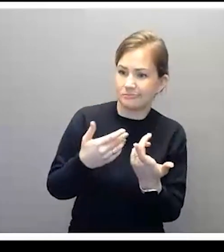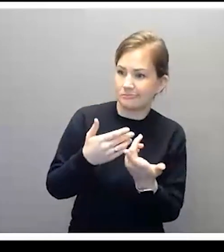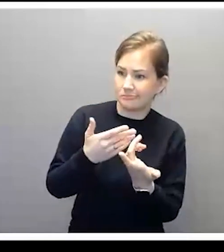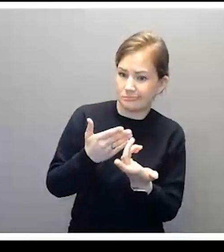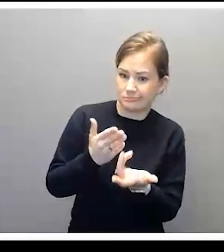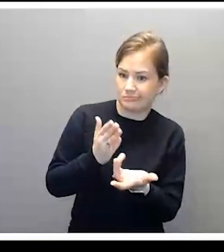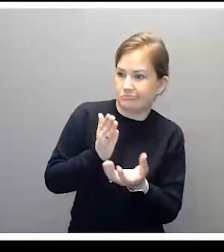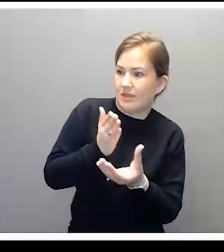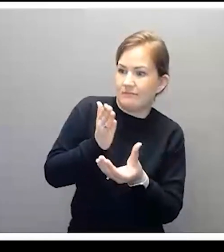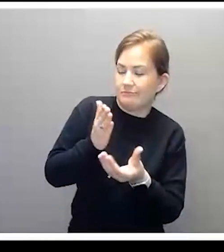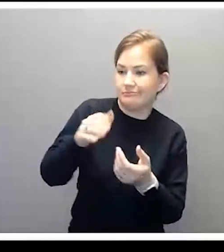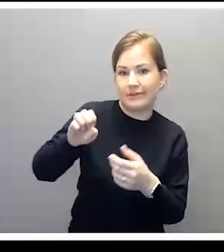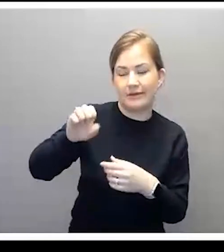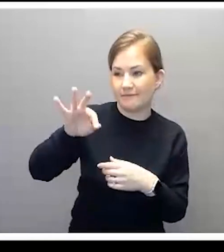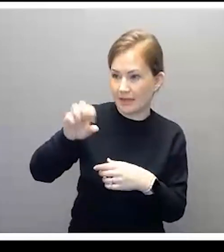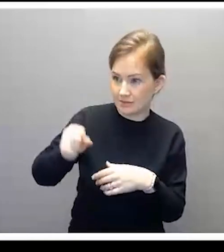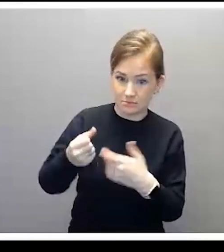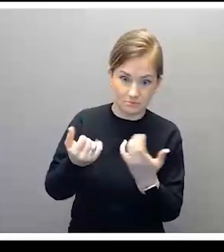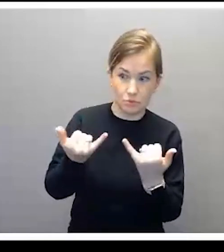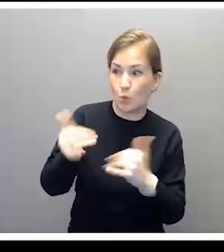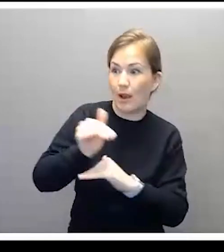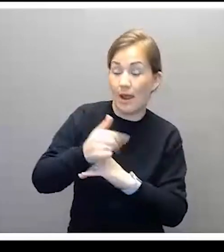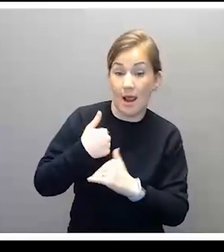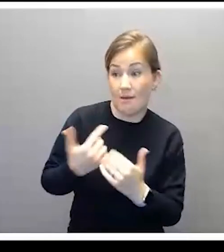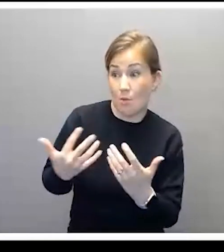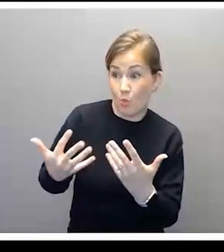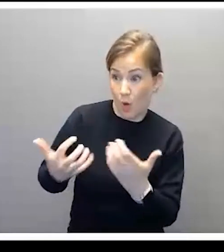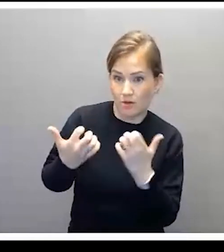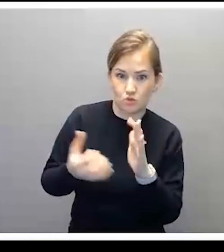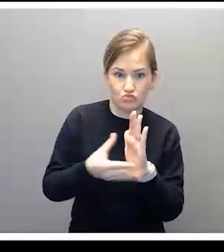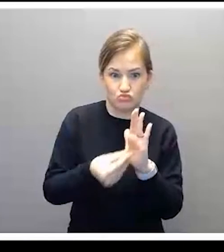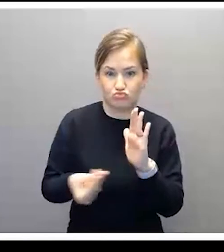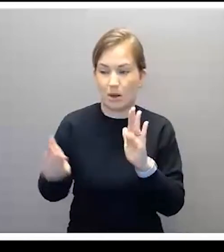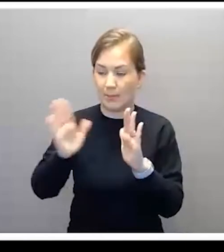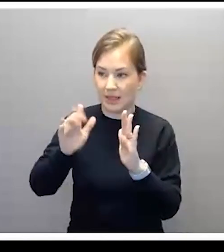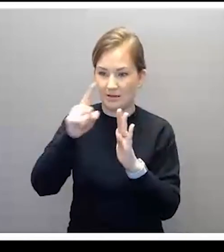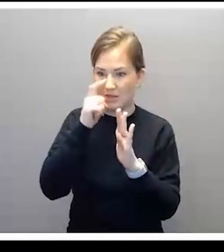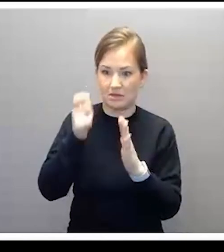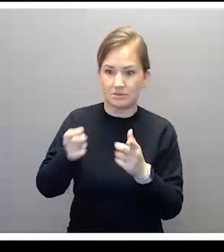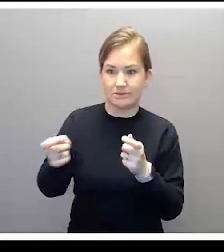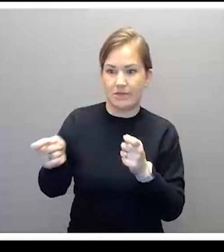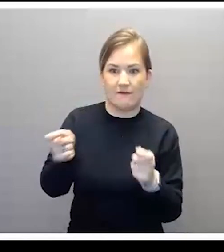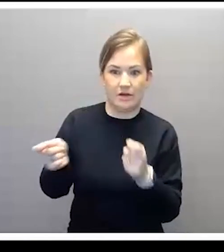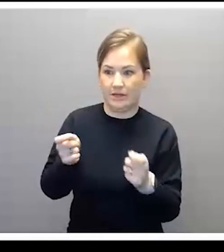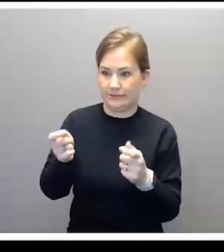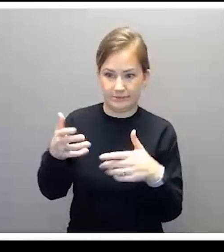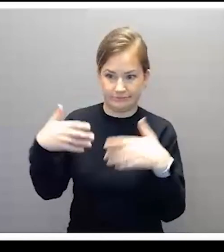and just tonight I want to have a replica because of, governments or whatever.